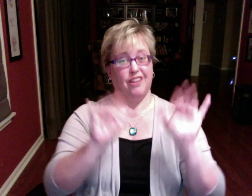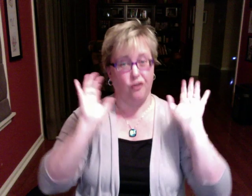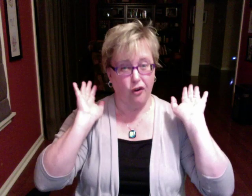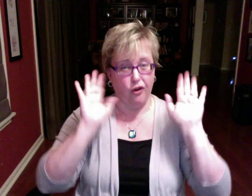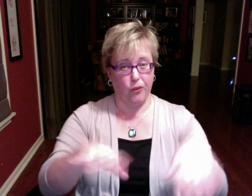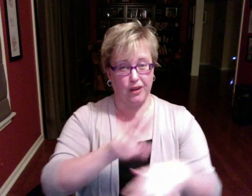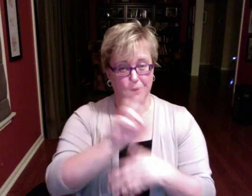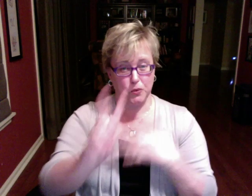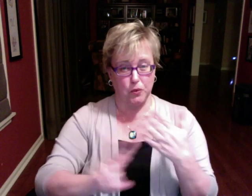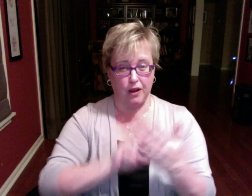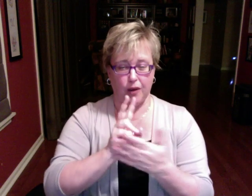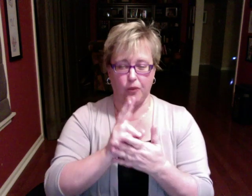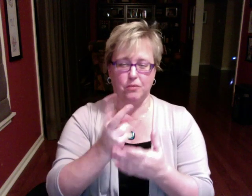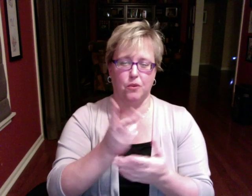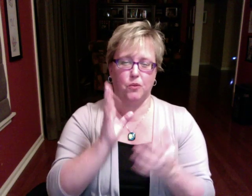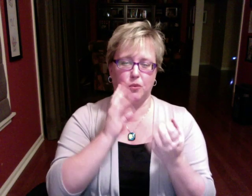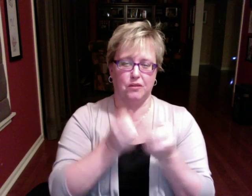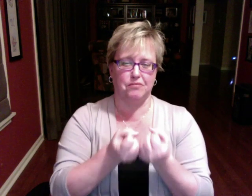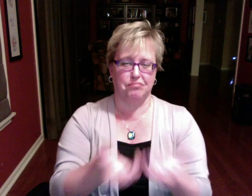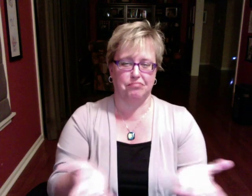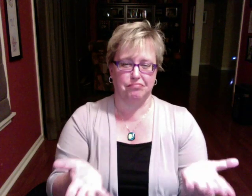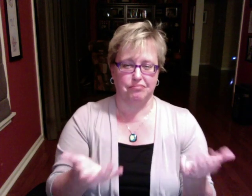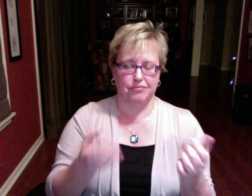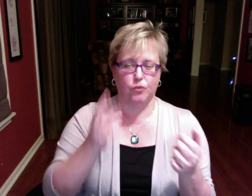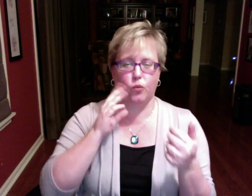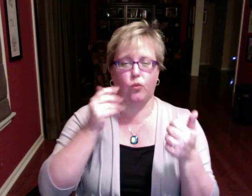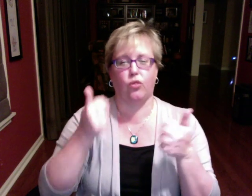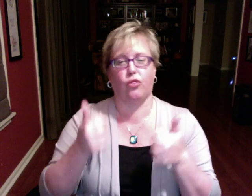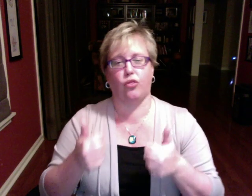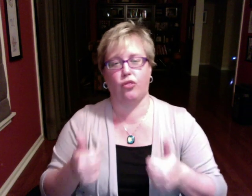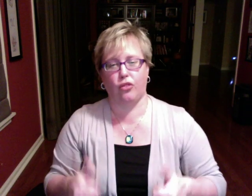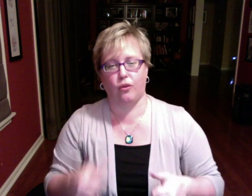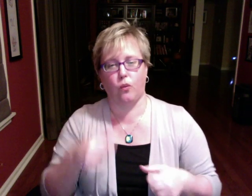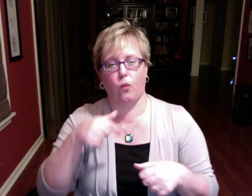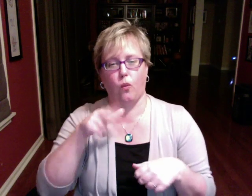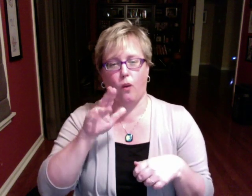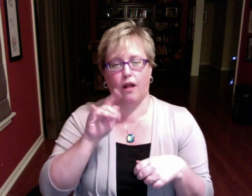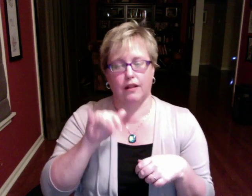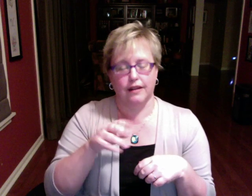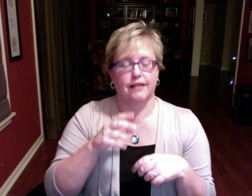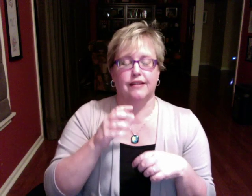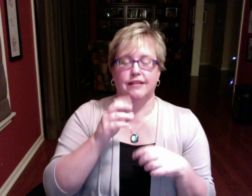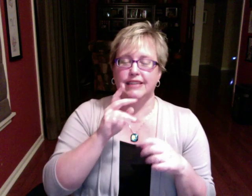all the way for 2 hours with zero breaks. That would wear them out and the quality of their interpreting would decline quickly.